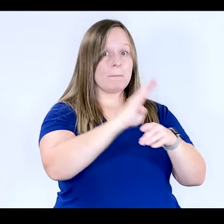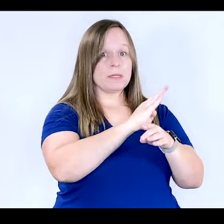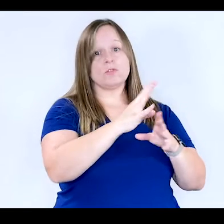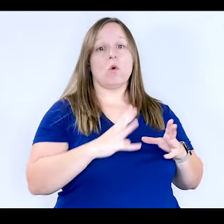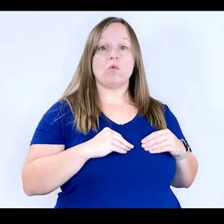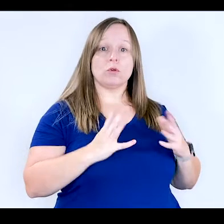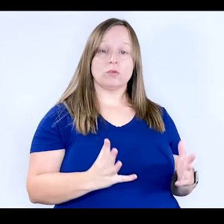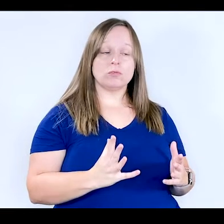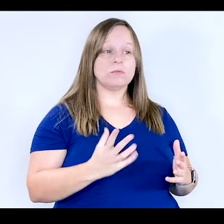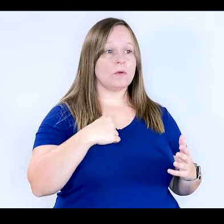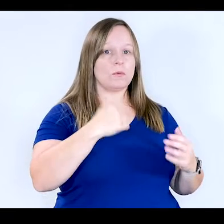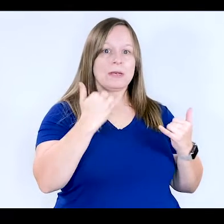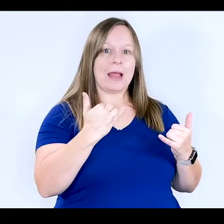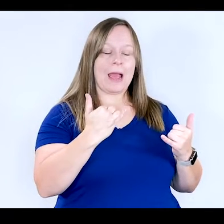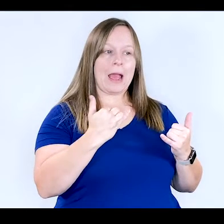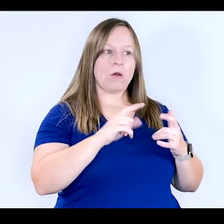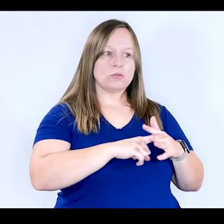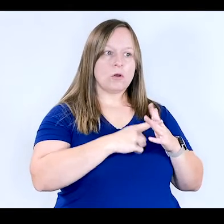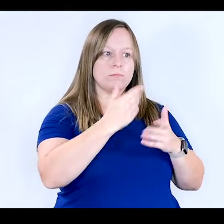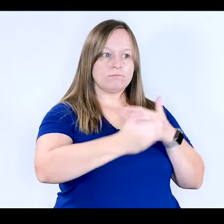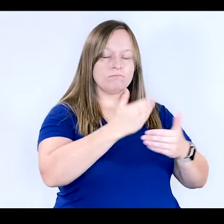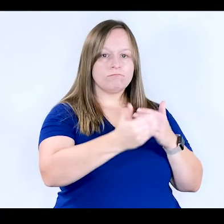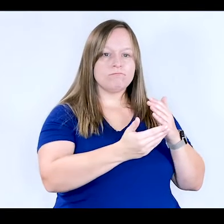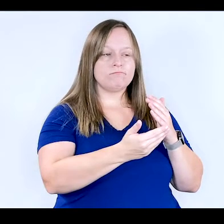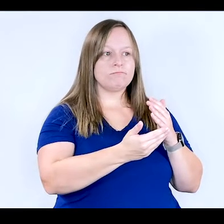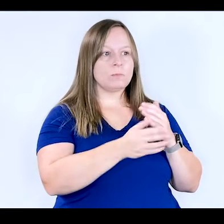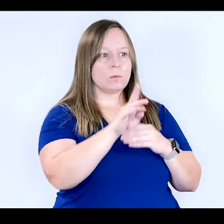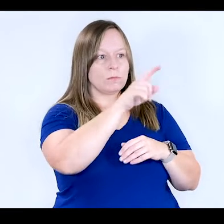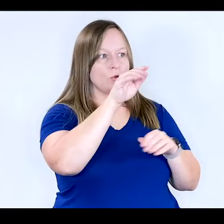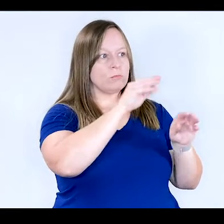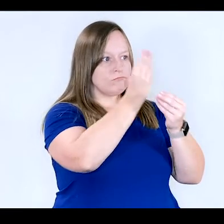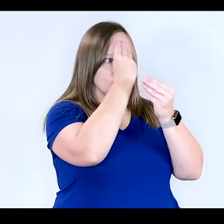And so we're now sort of embarking on an appeal to those business owners that